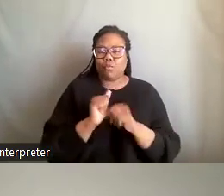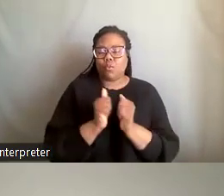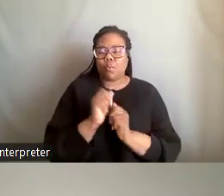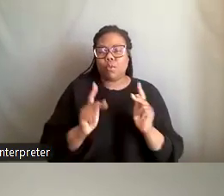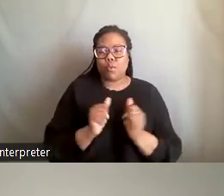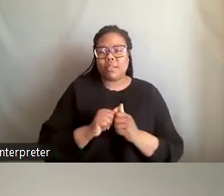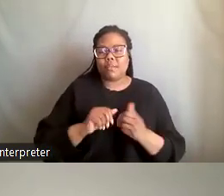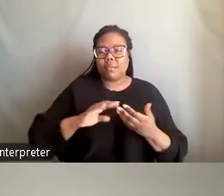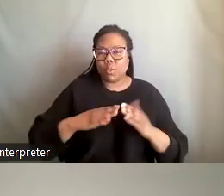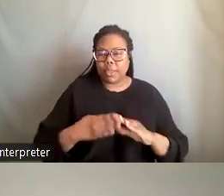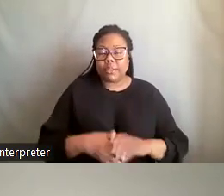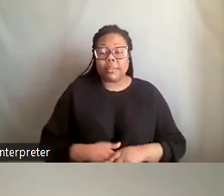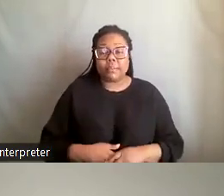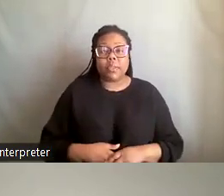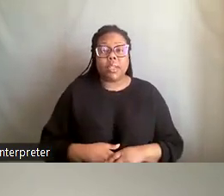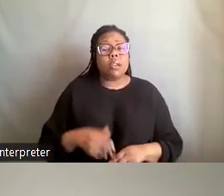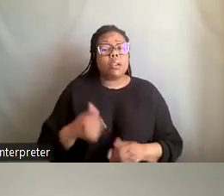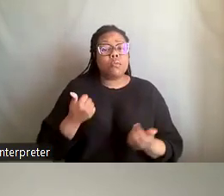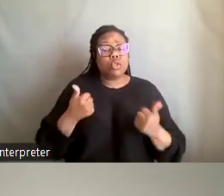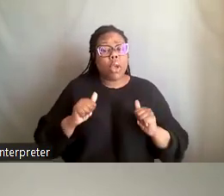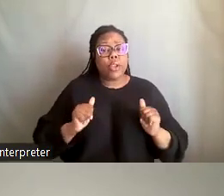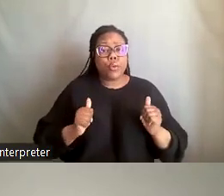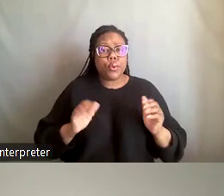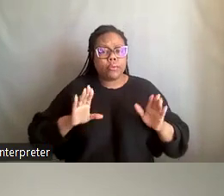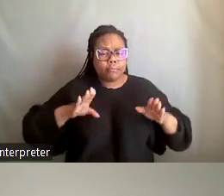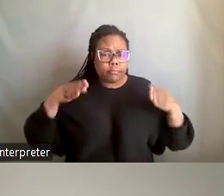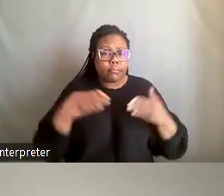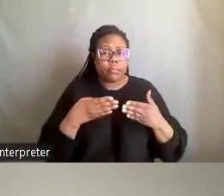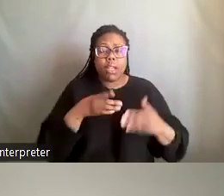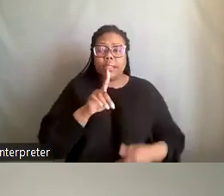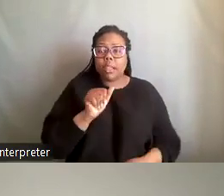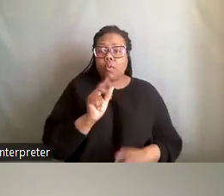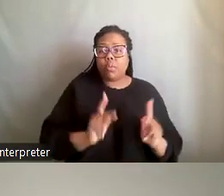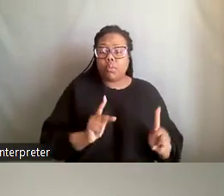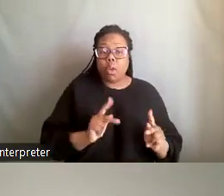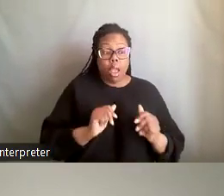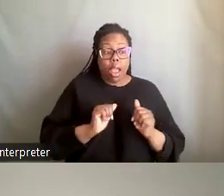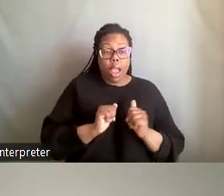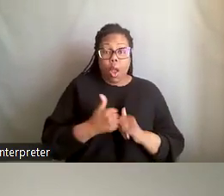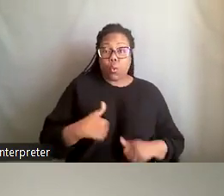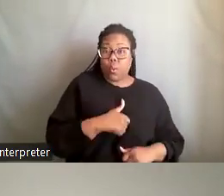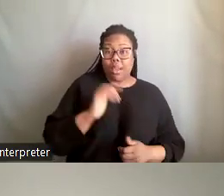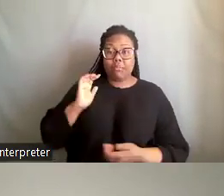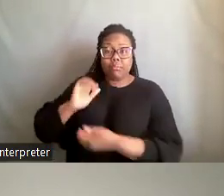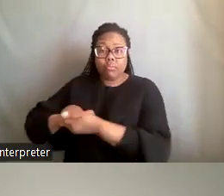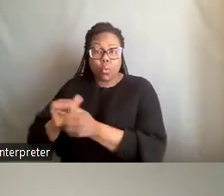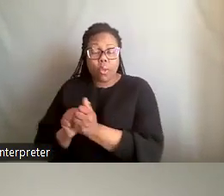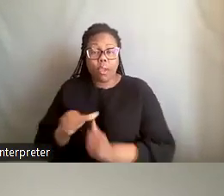and communities. And we try to focus on the most marginalized disabled people, how can we collaborate with other